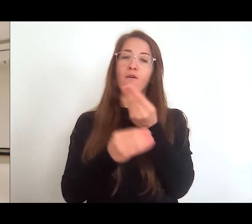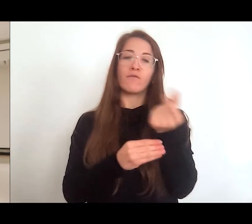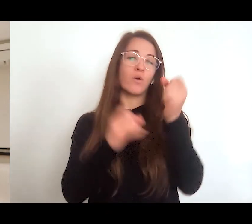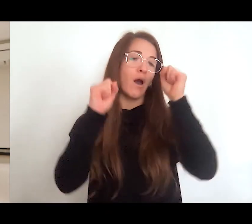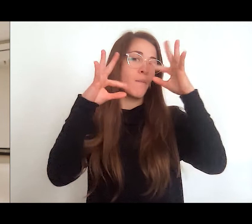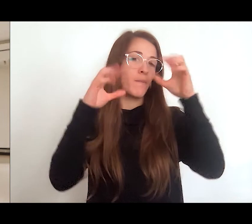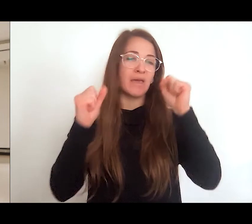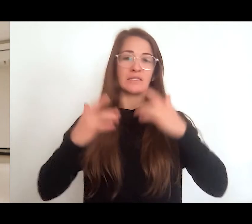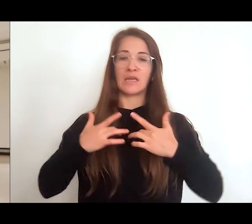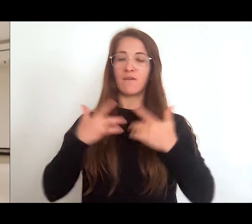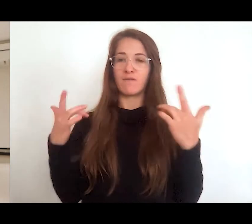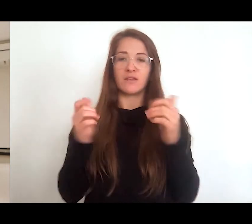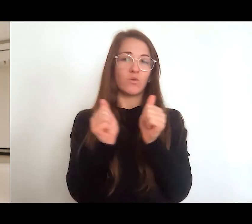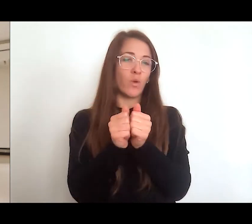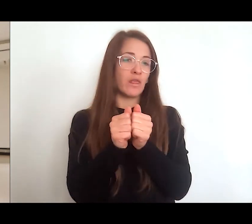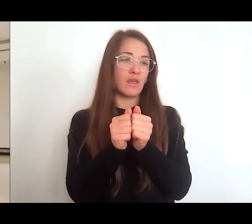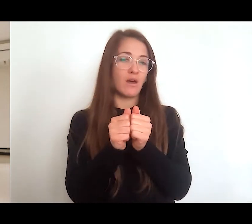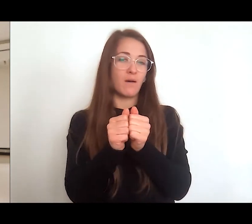EVENTS, WE DID A COUPLE OF